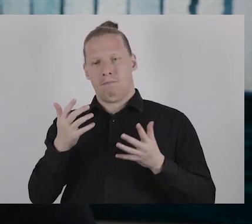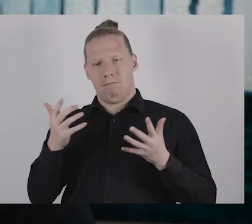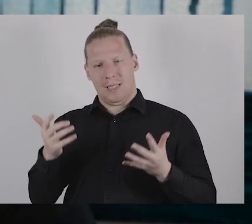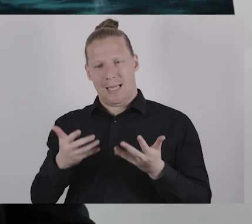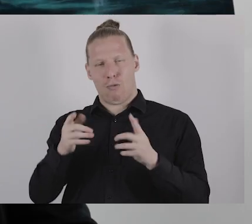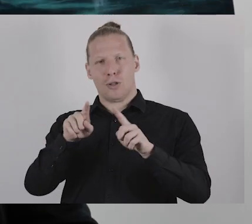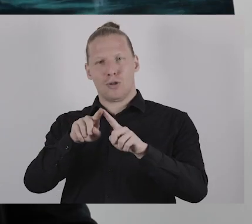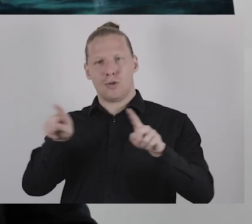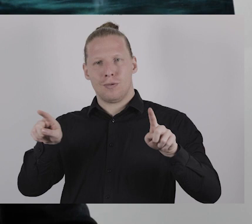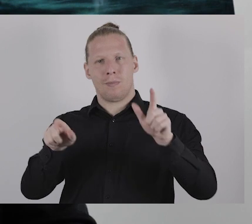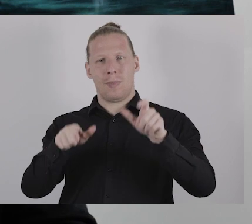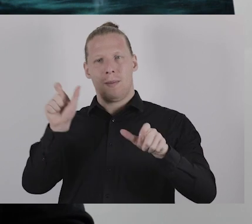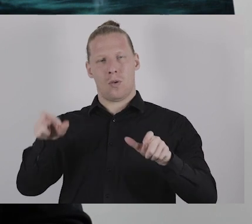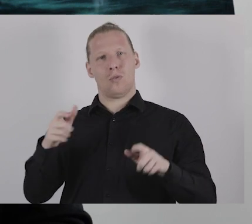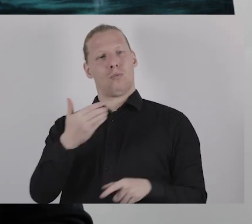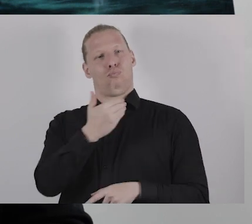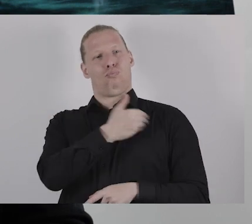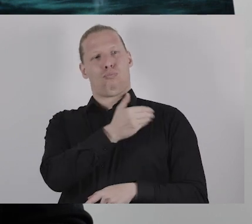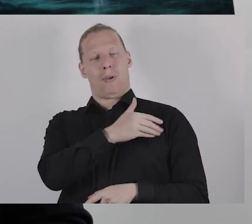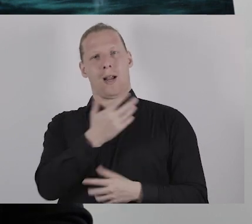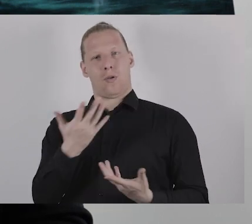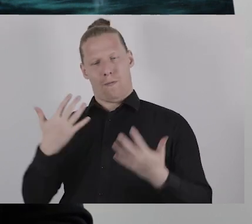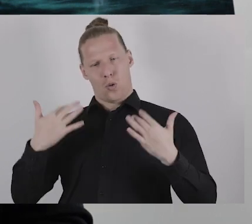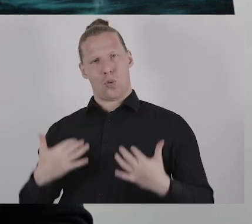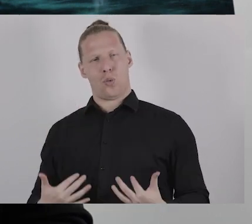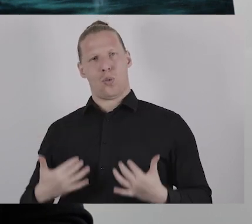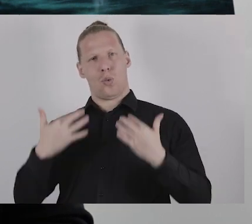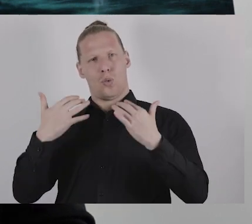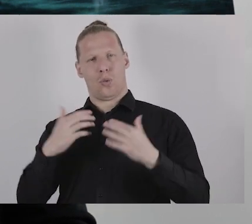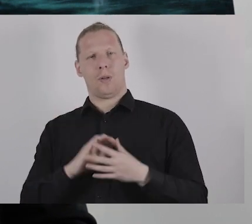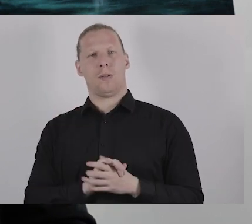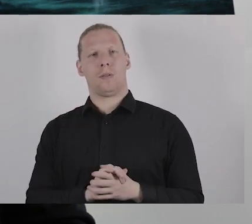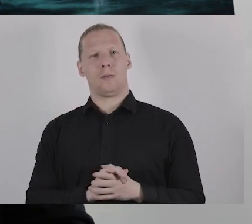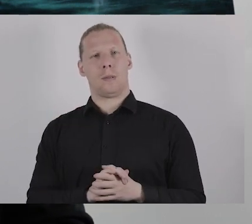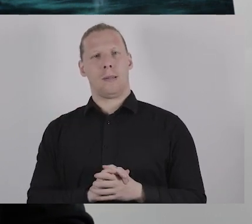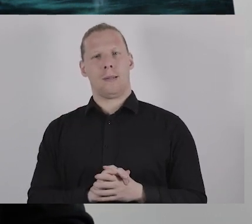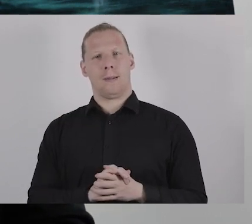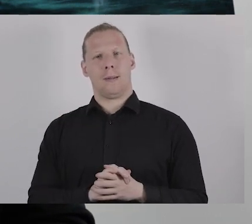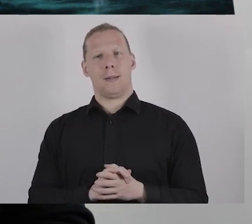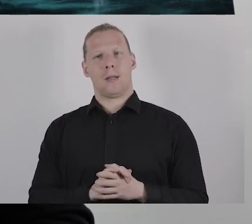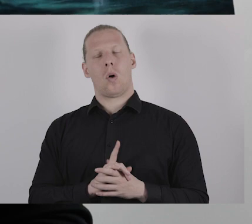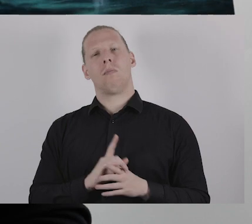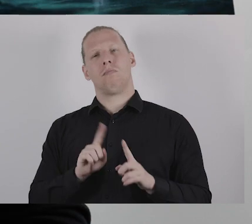can only encourage others to... to be proud of who they are and to...